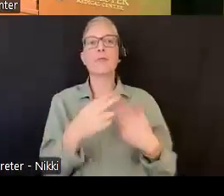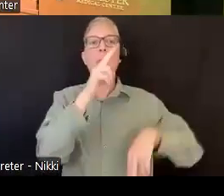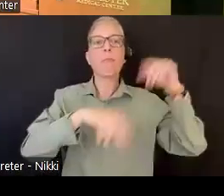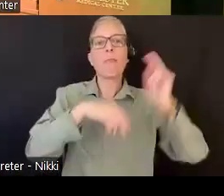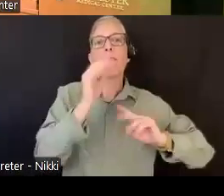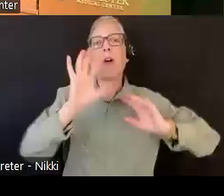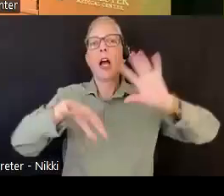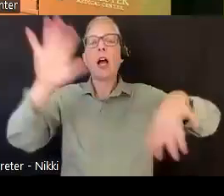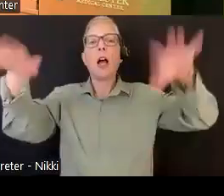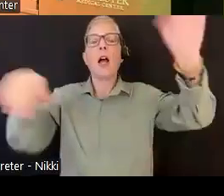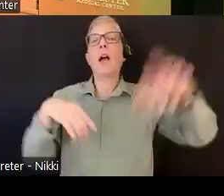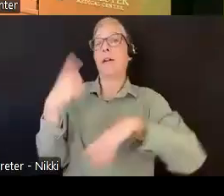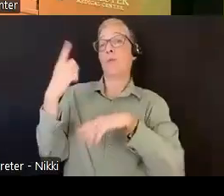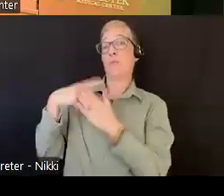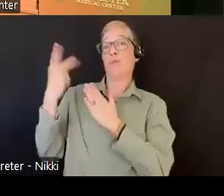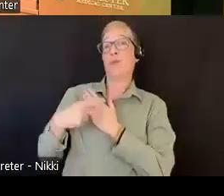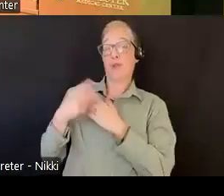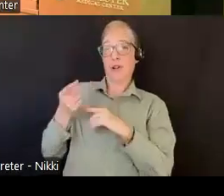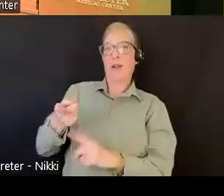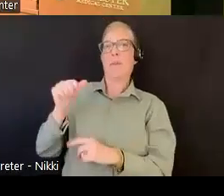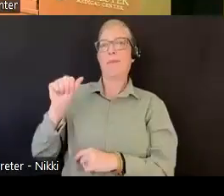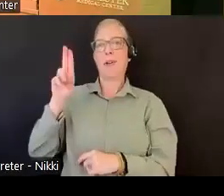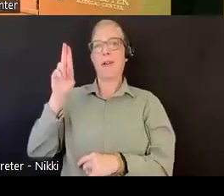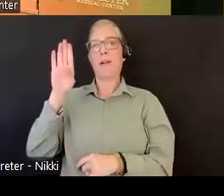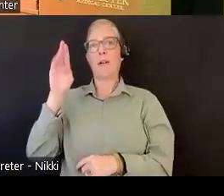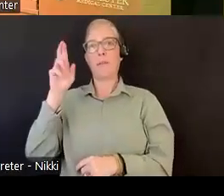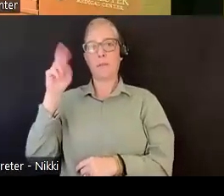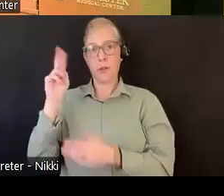Auburn University that had young people who are really doing really interesting design and build